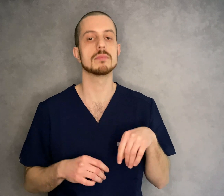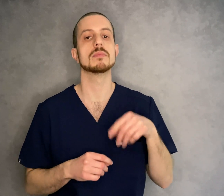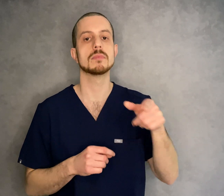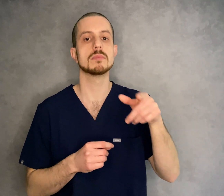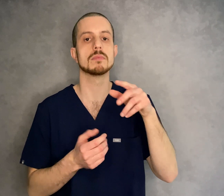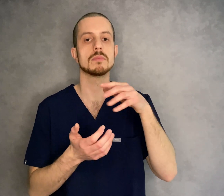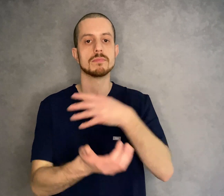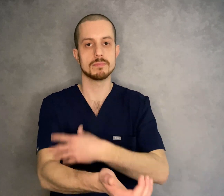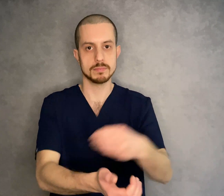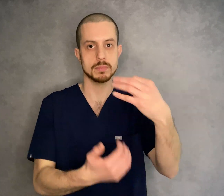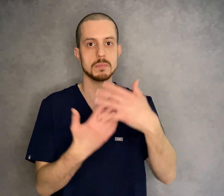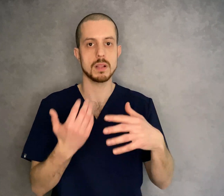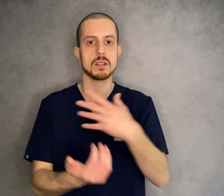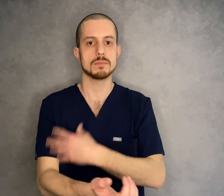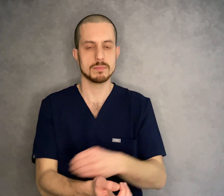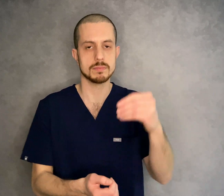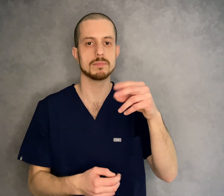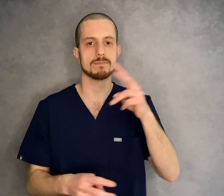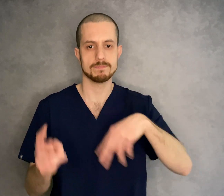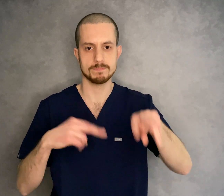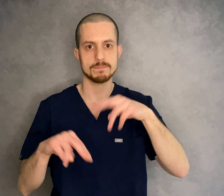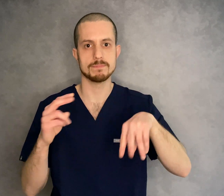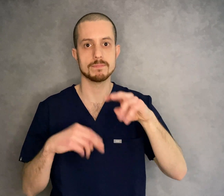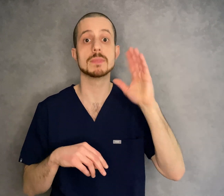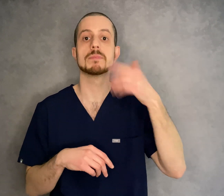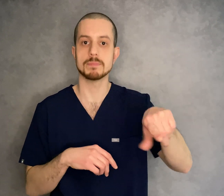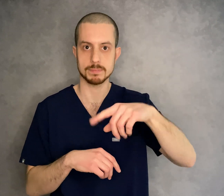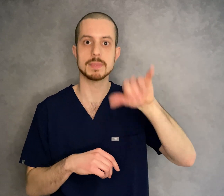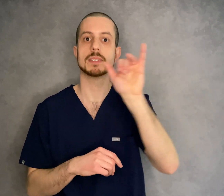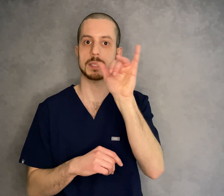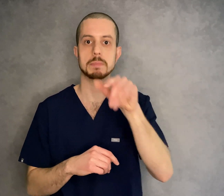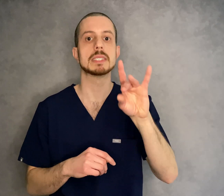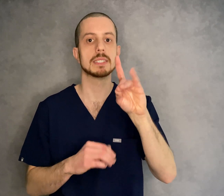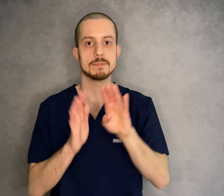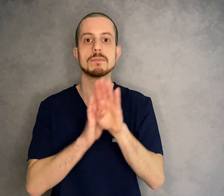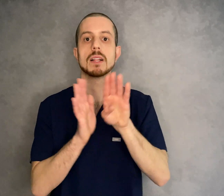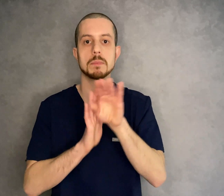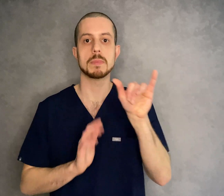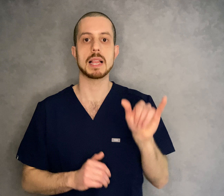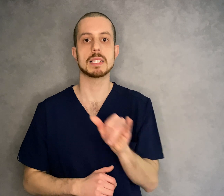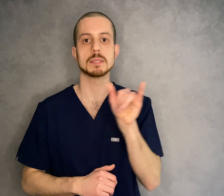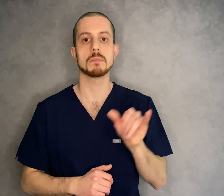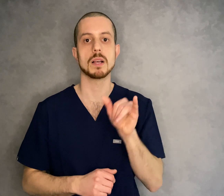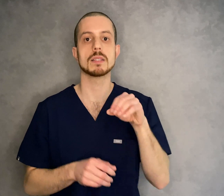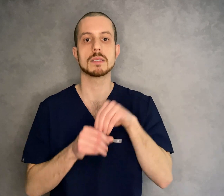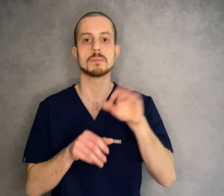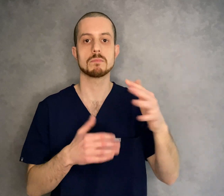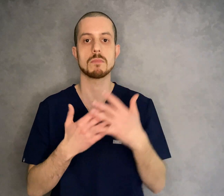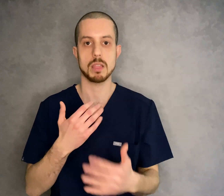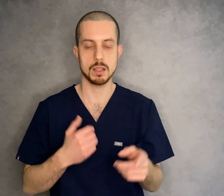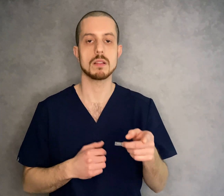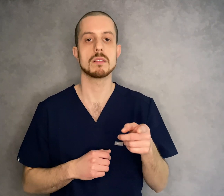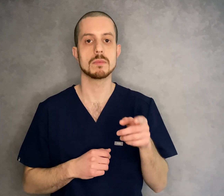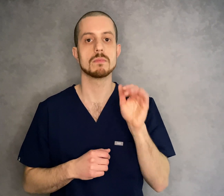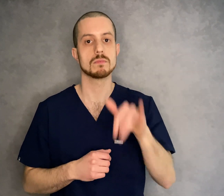Their blood was sampled and examined. It appears they also developed antibodies.